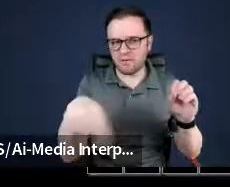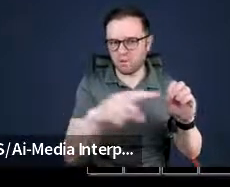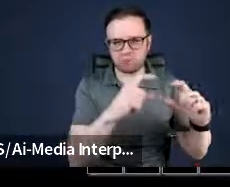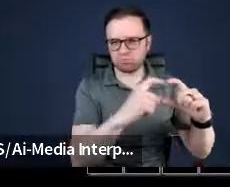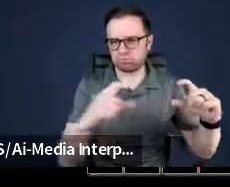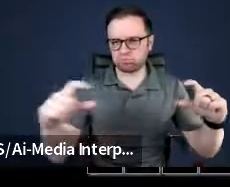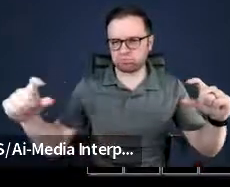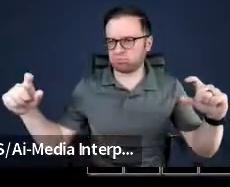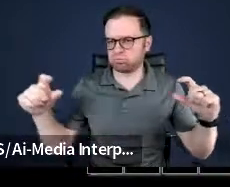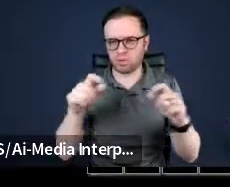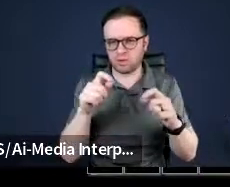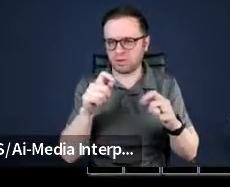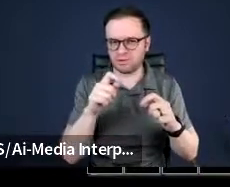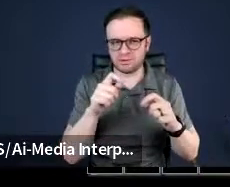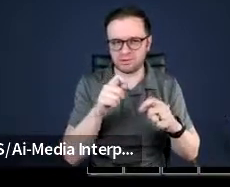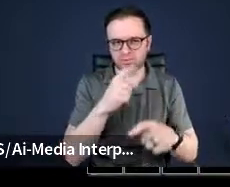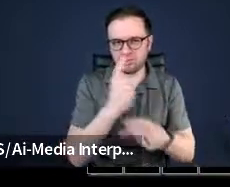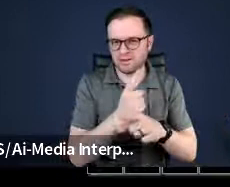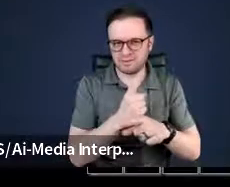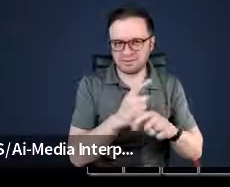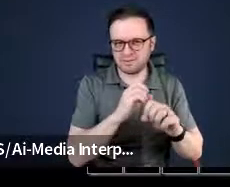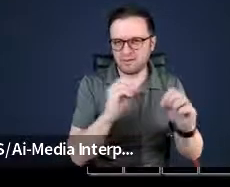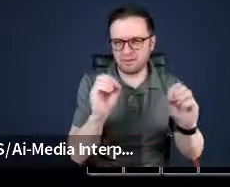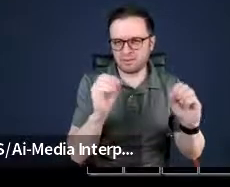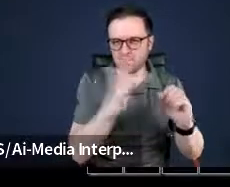and it says good,